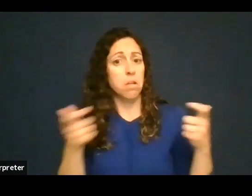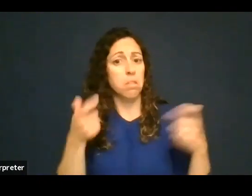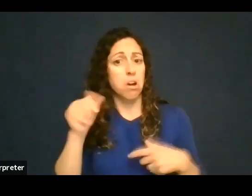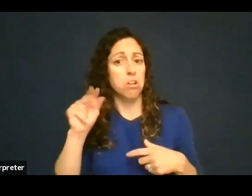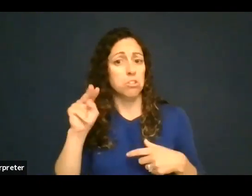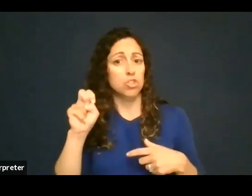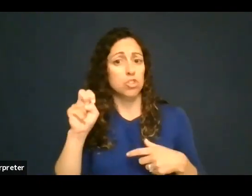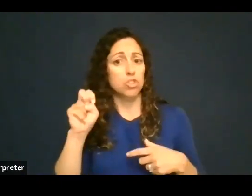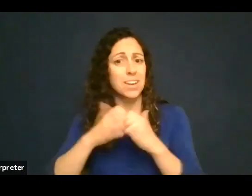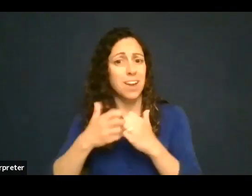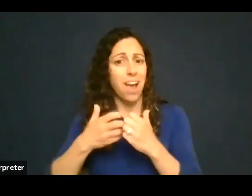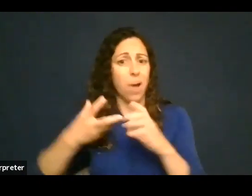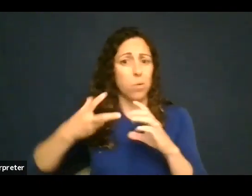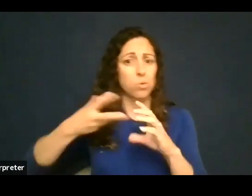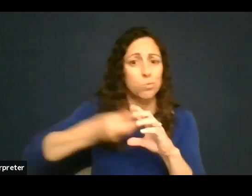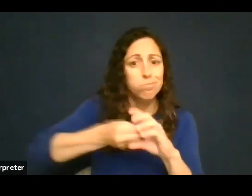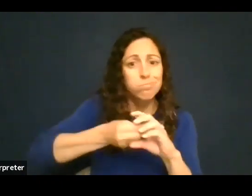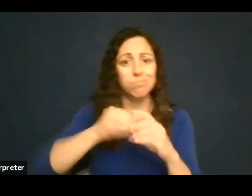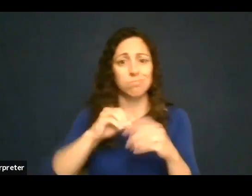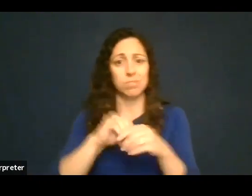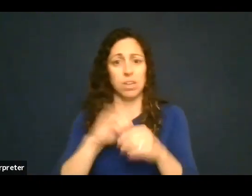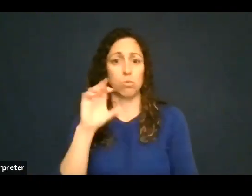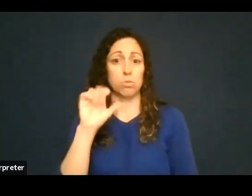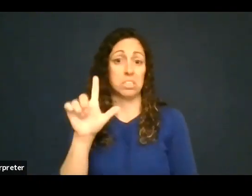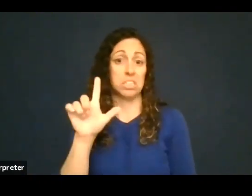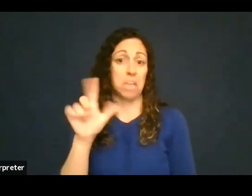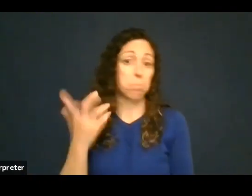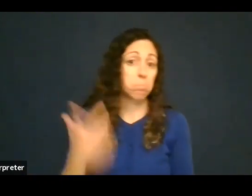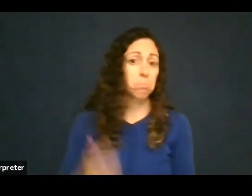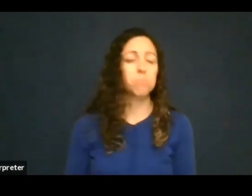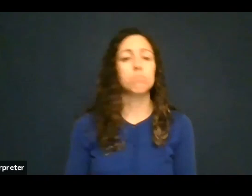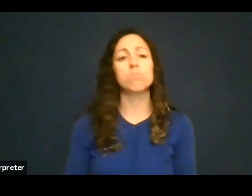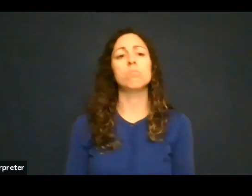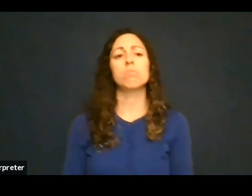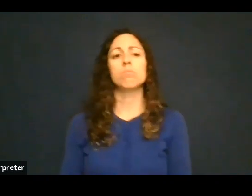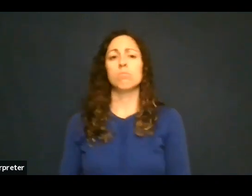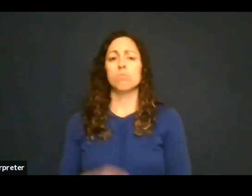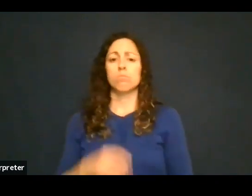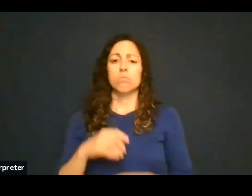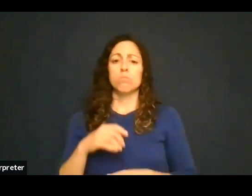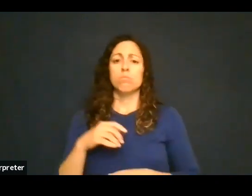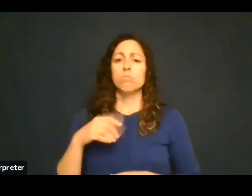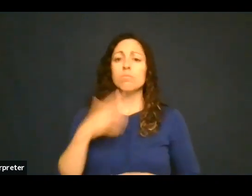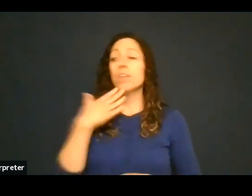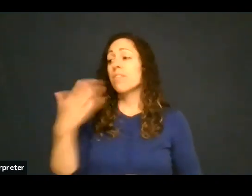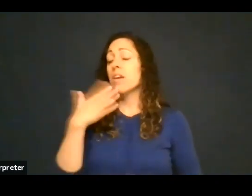Thank you. There actually is a question for Alaa. So I think we'll ask it now.